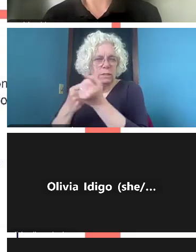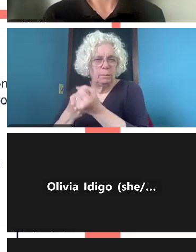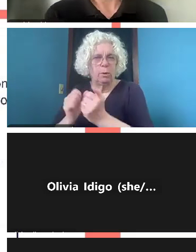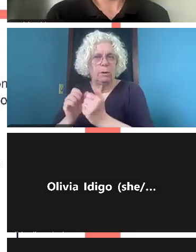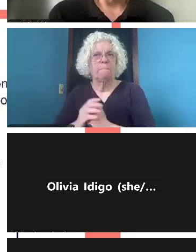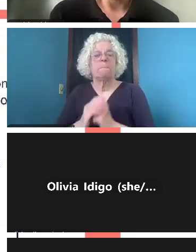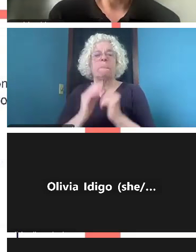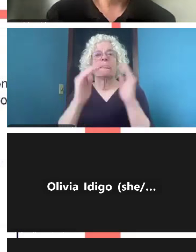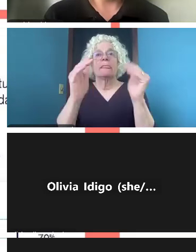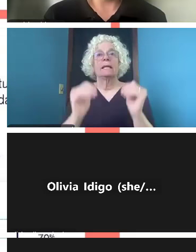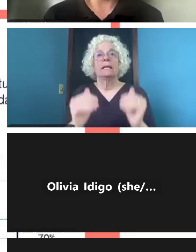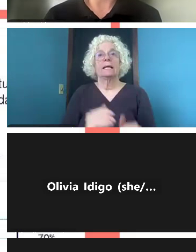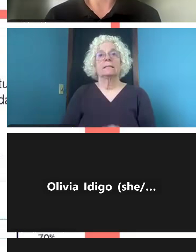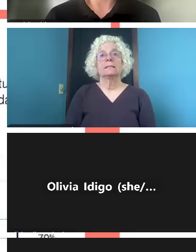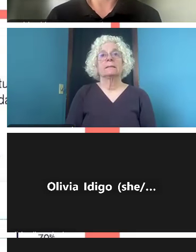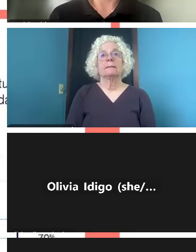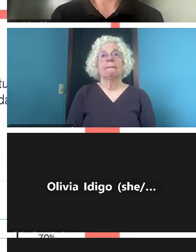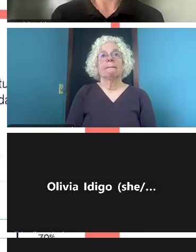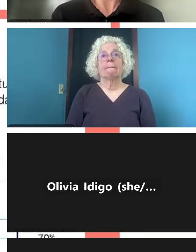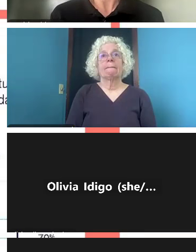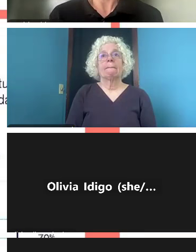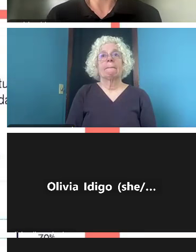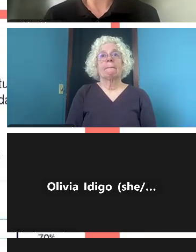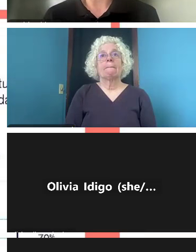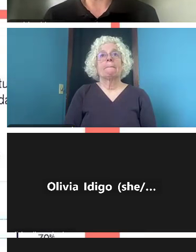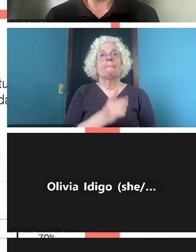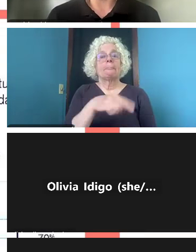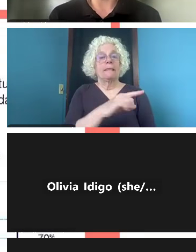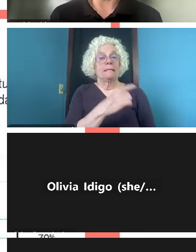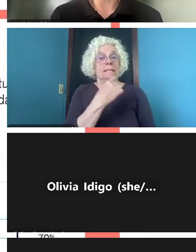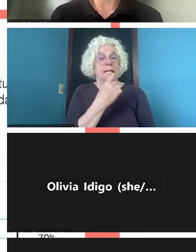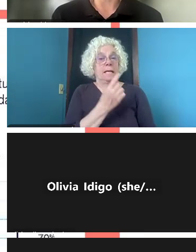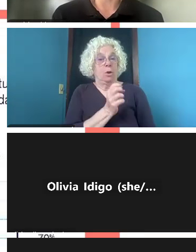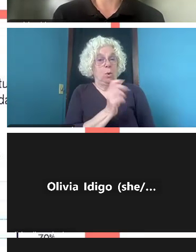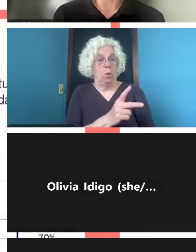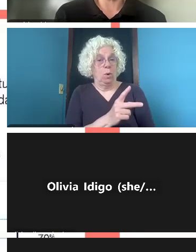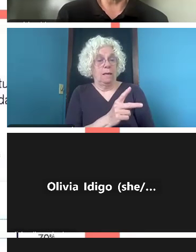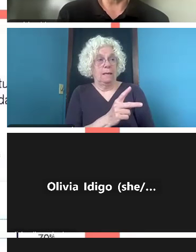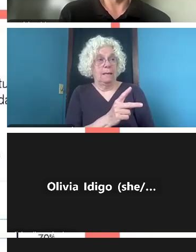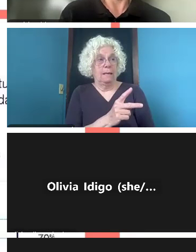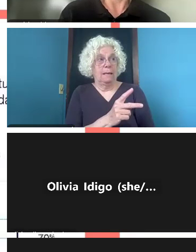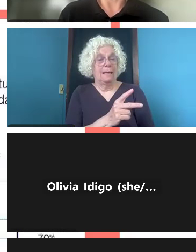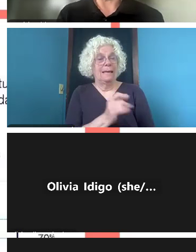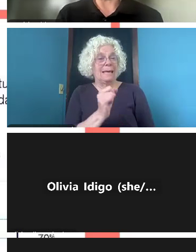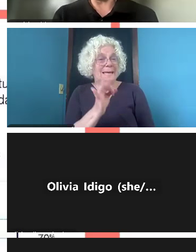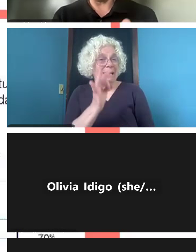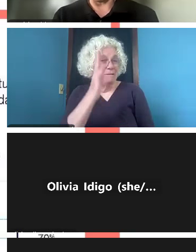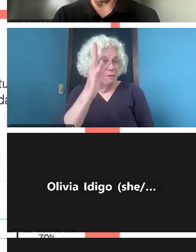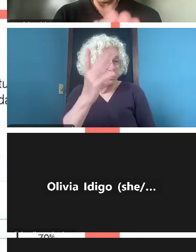On the next slide, you're going to see a little bit further around what would you take necessarily in the future.